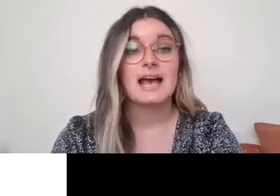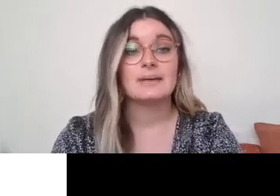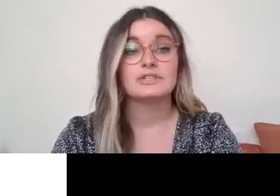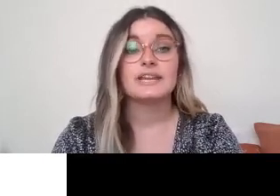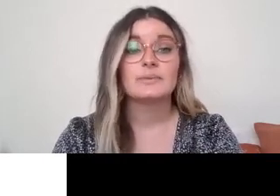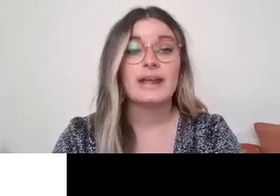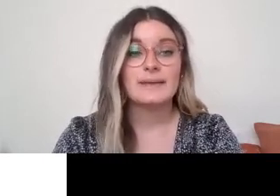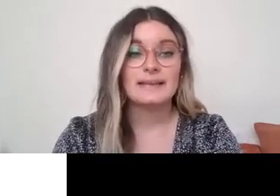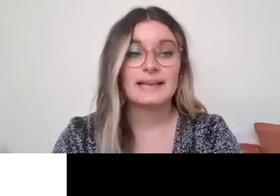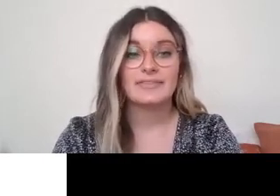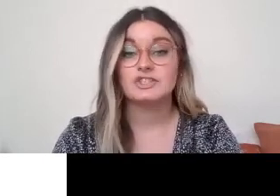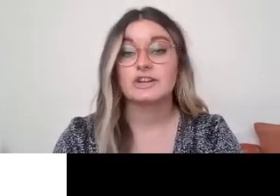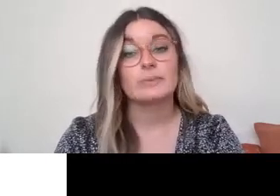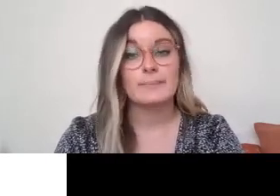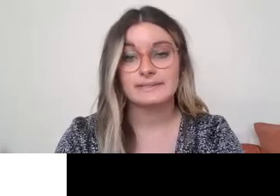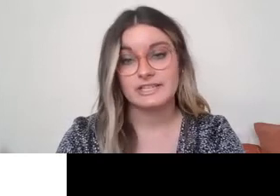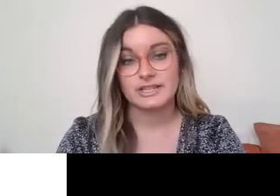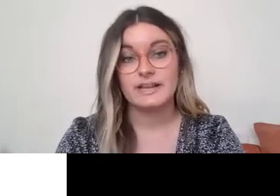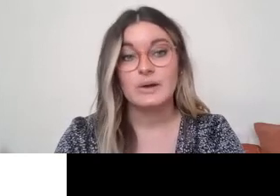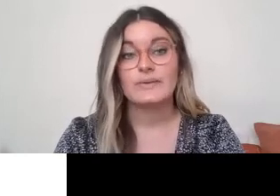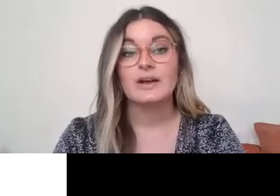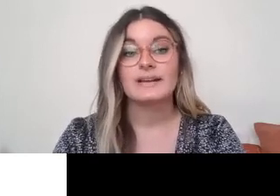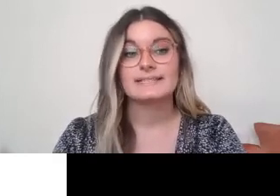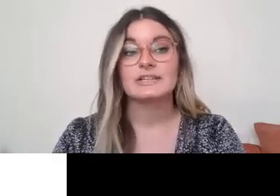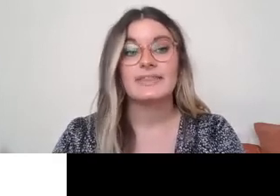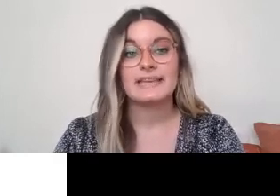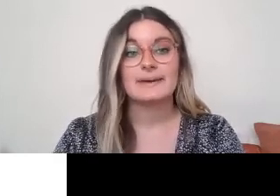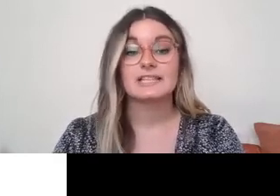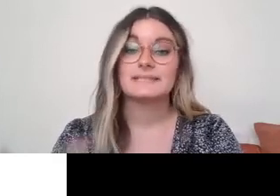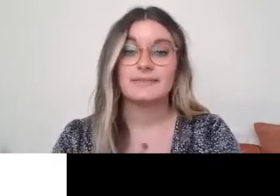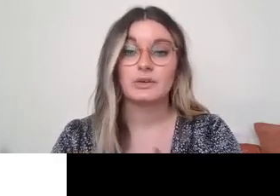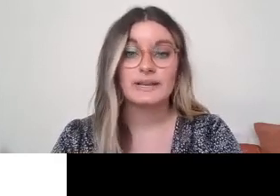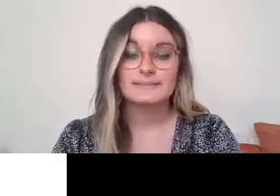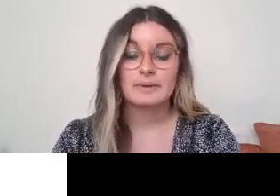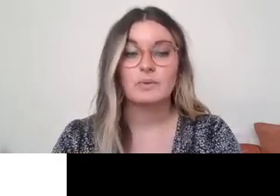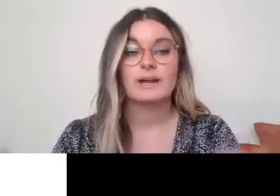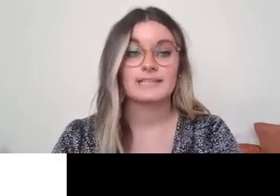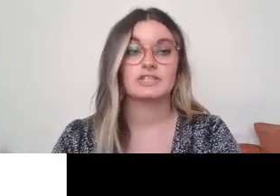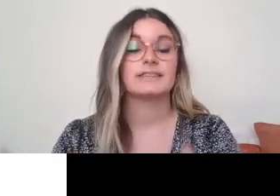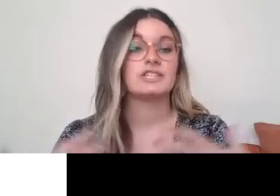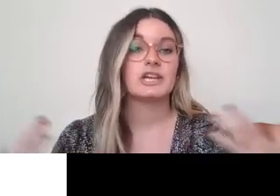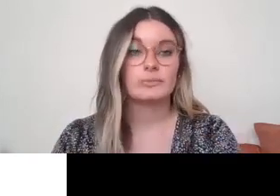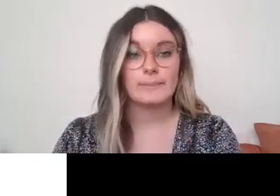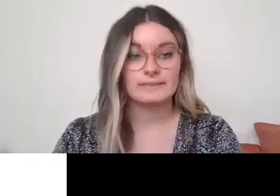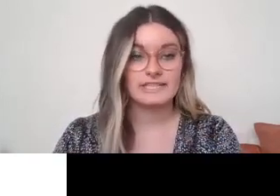So here we're aiming at the general population without necessarily thinking about a specific risk. But we want to touch the general population